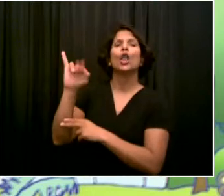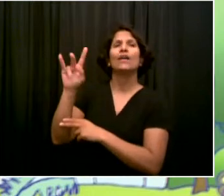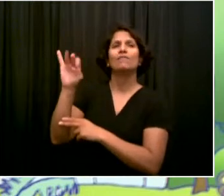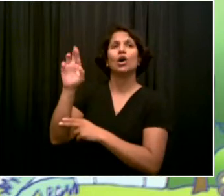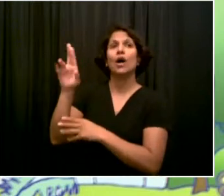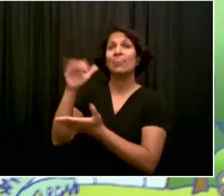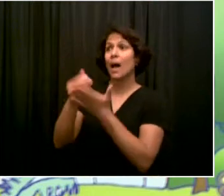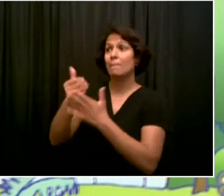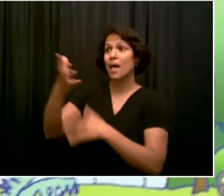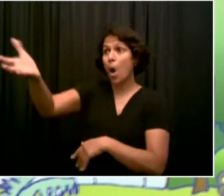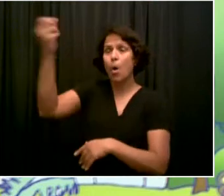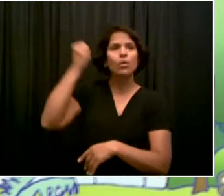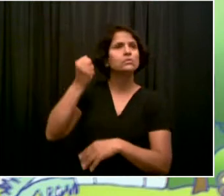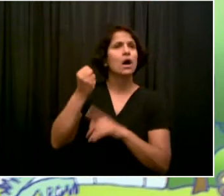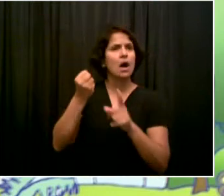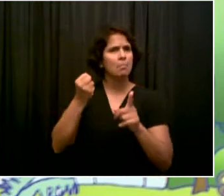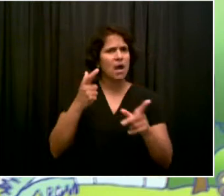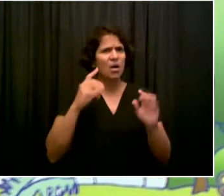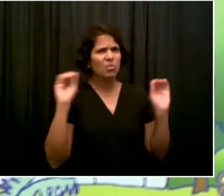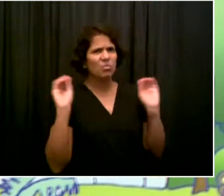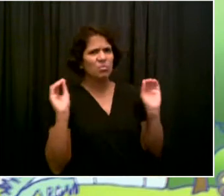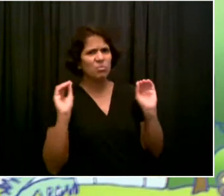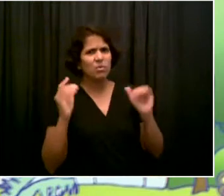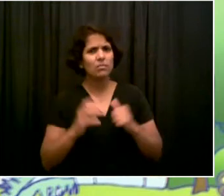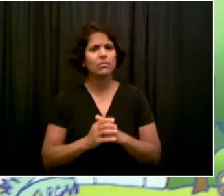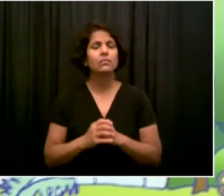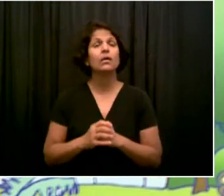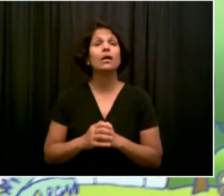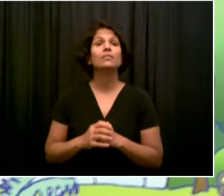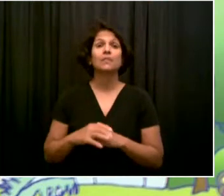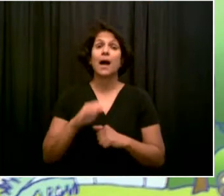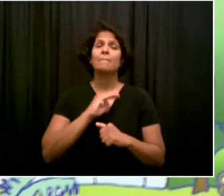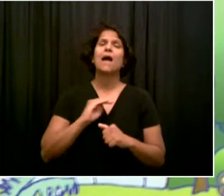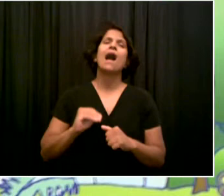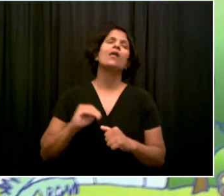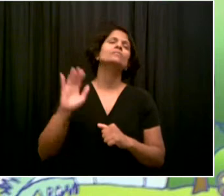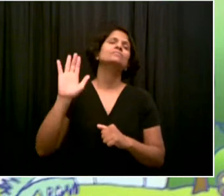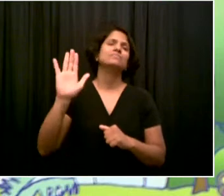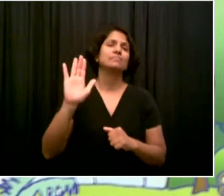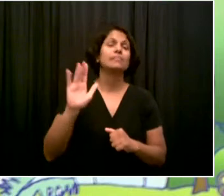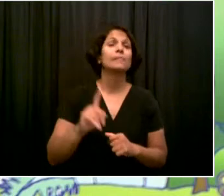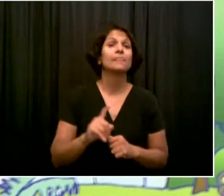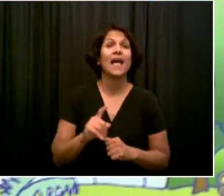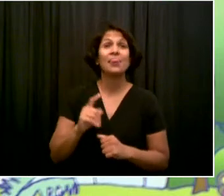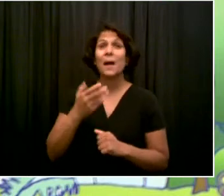>I > WOULD LIKE TO SEE THEM FIX THE PROBLEM. I THINK THE